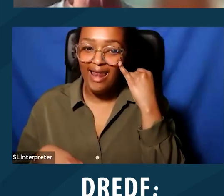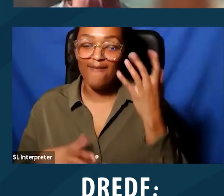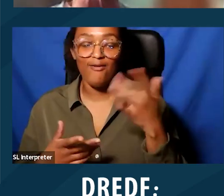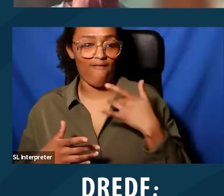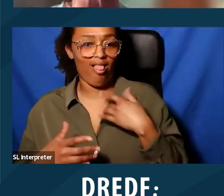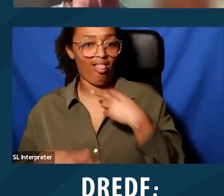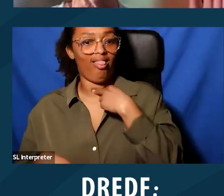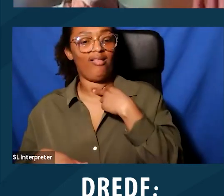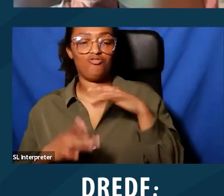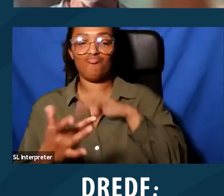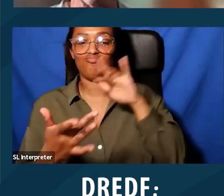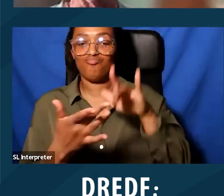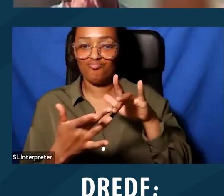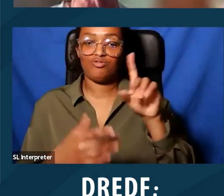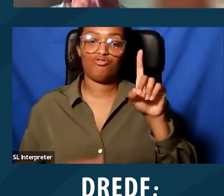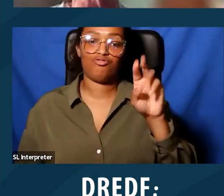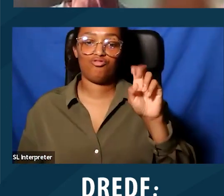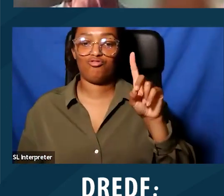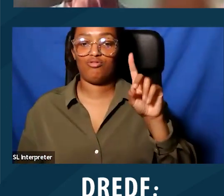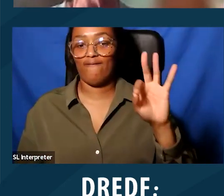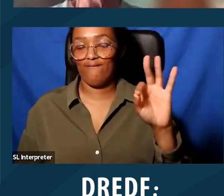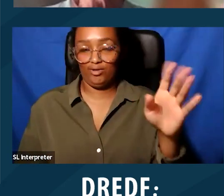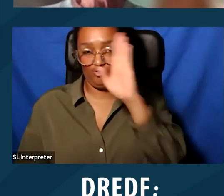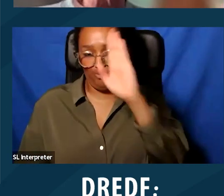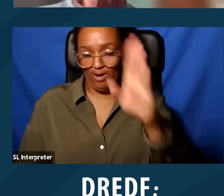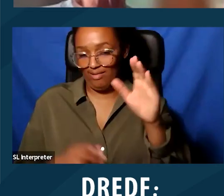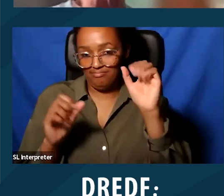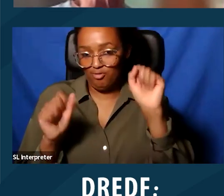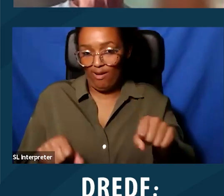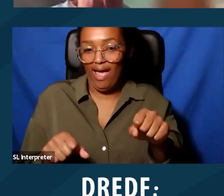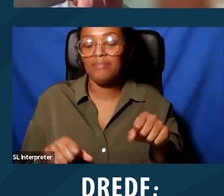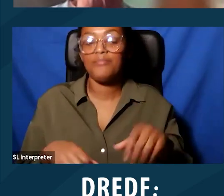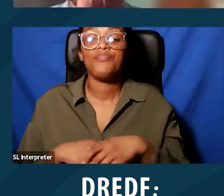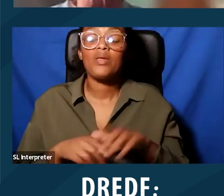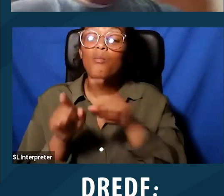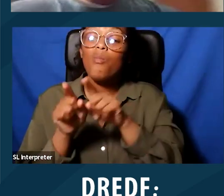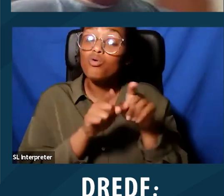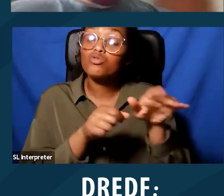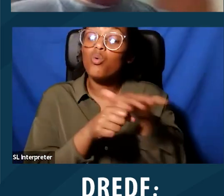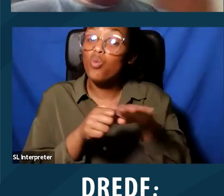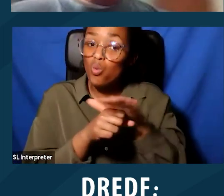I want to put out things in your state and locally and things that's important here,